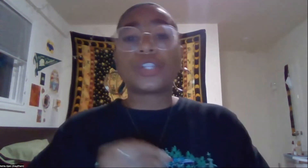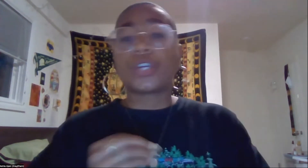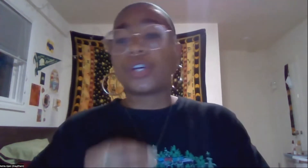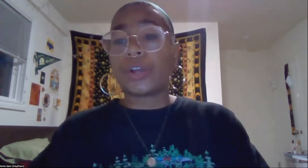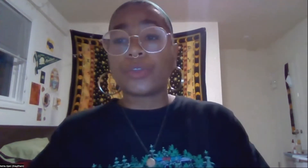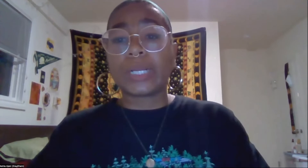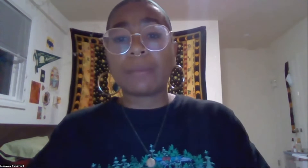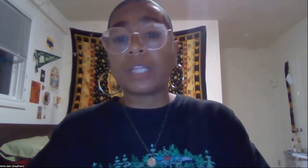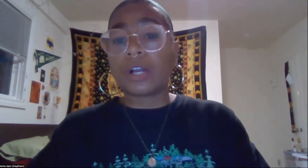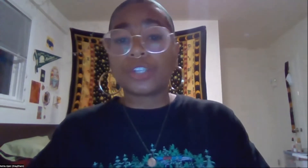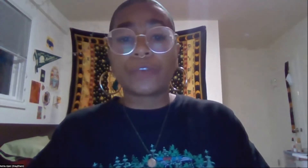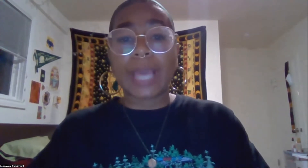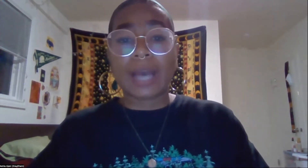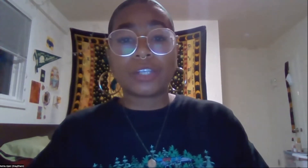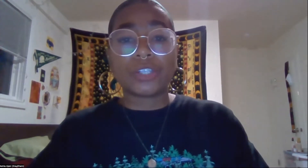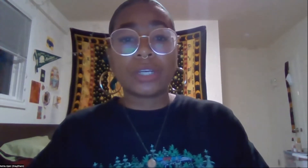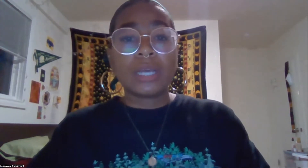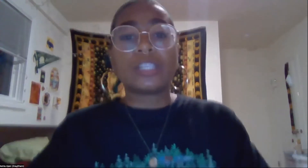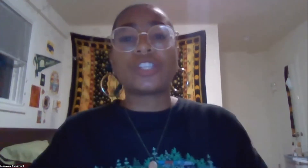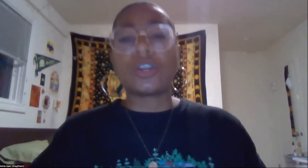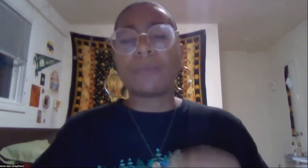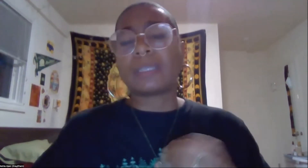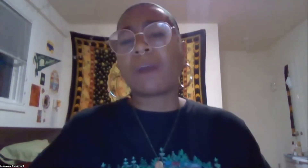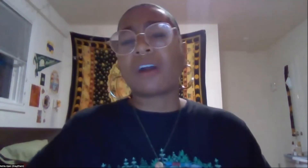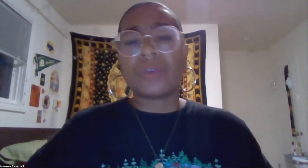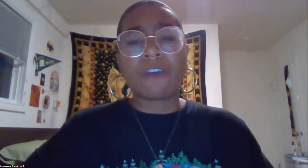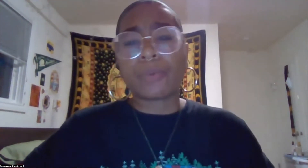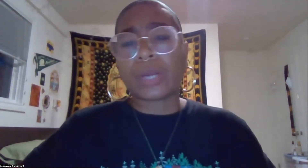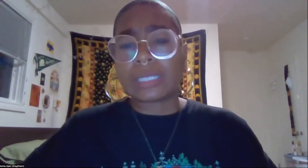the good earth reclaim clunkers4cash. nostalgia makes a mockery of present.